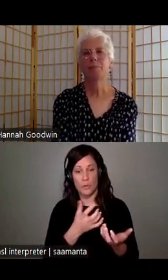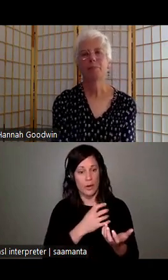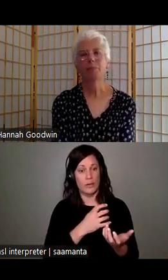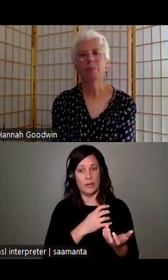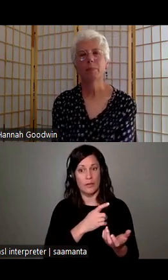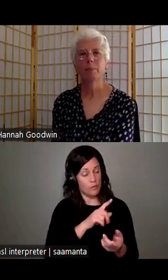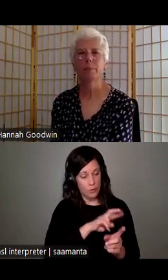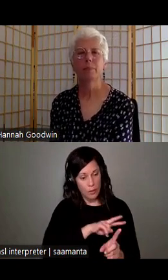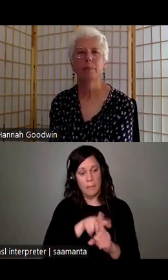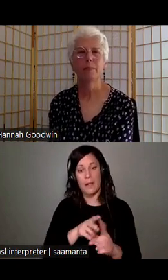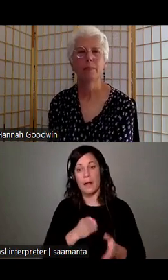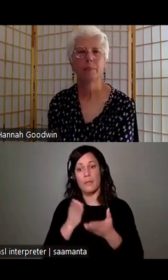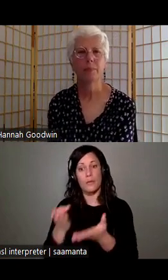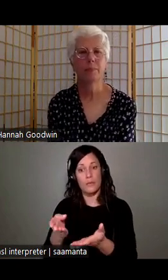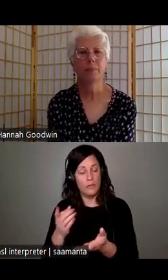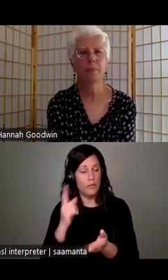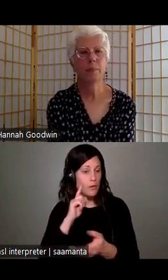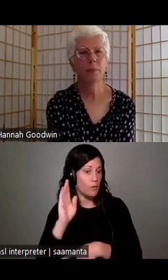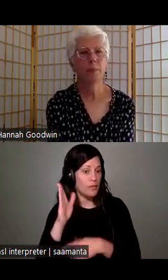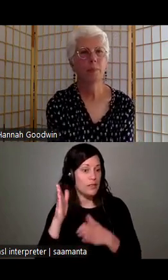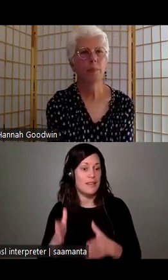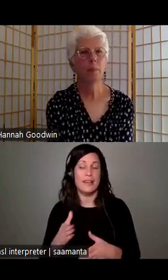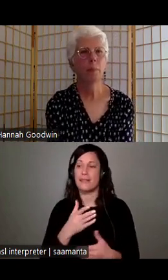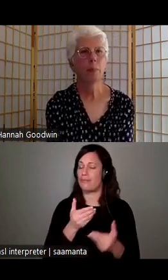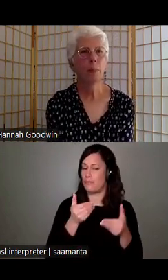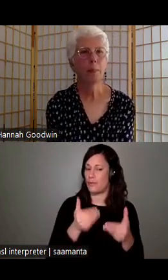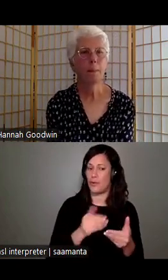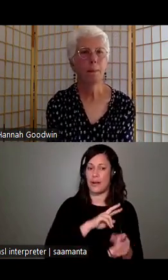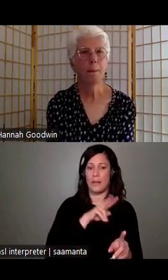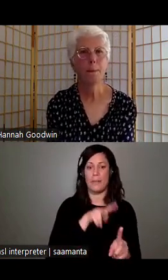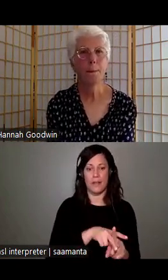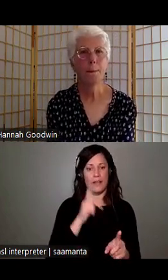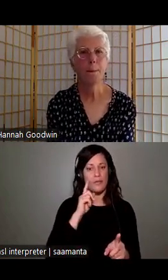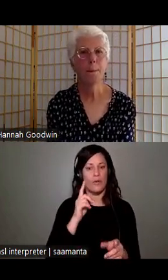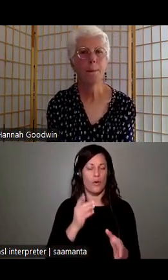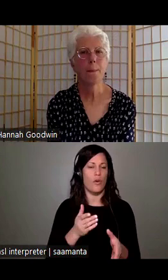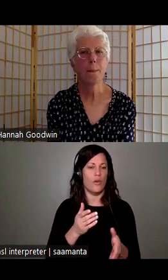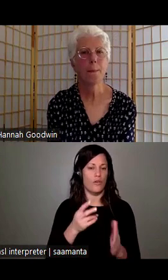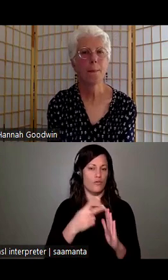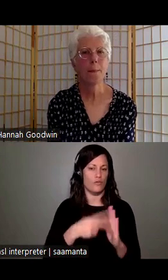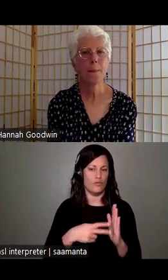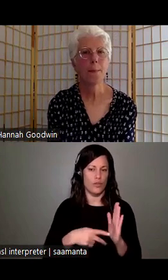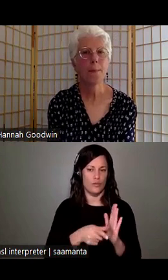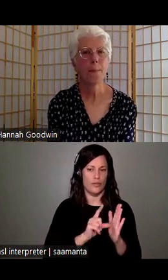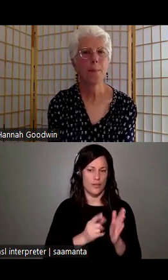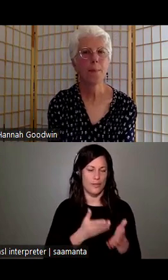for to be a presenter, also feel free to apply to read proposals. We appreciate that.